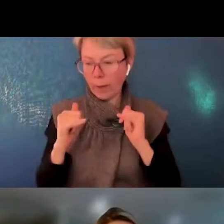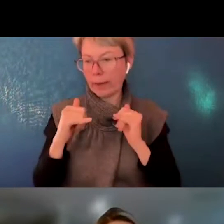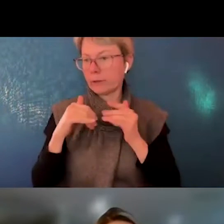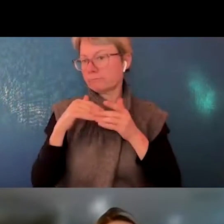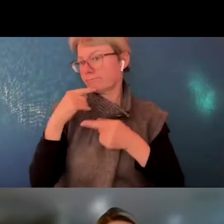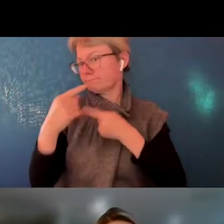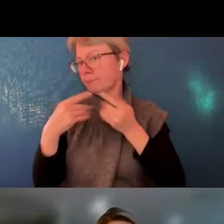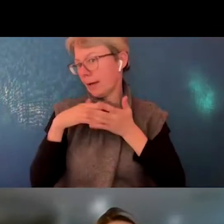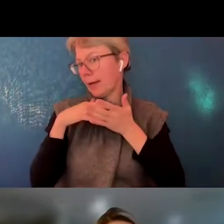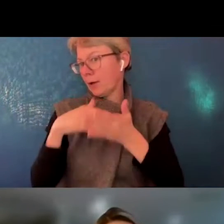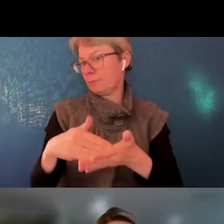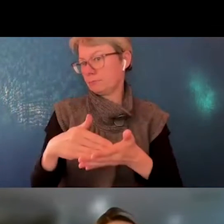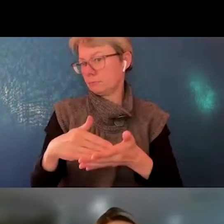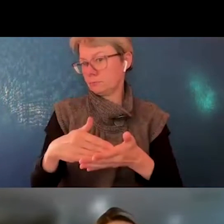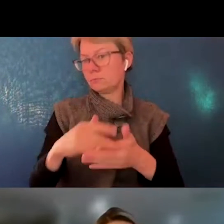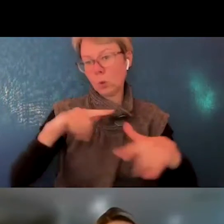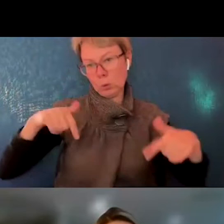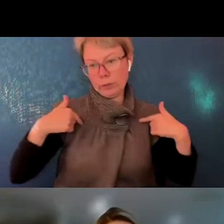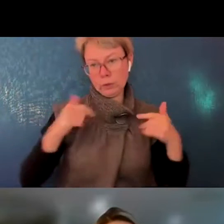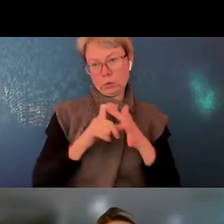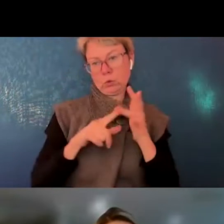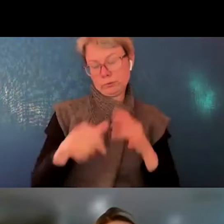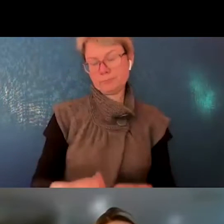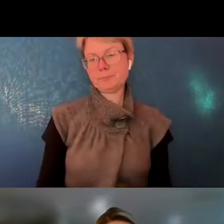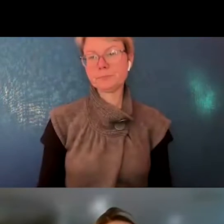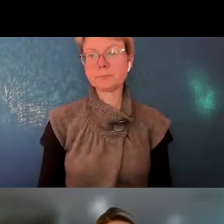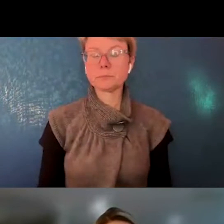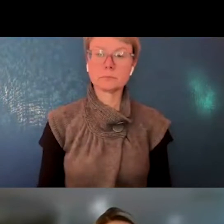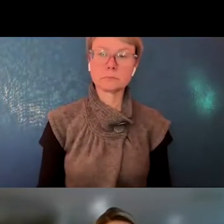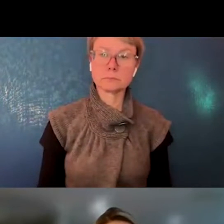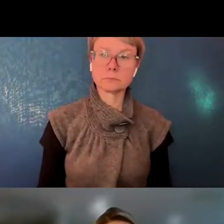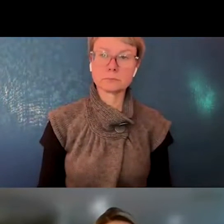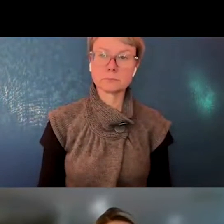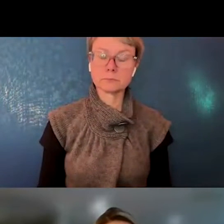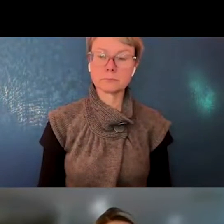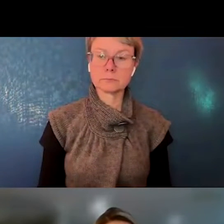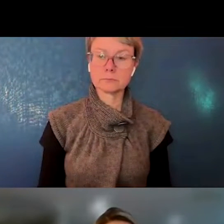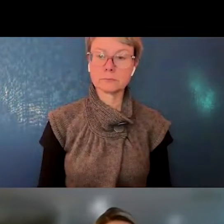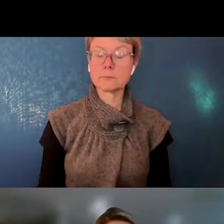service we provide to Children uh in this state through legal aid um in addition to that uh in the